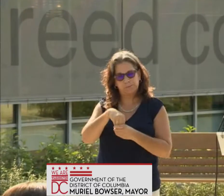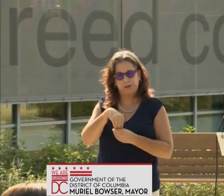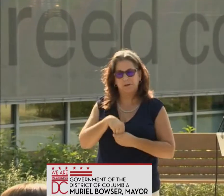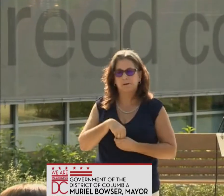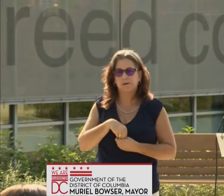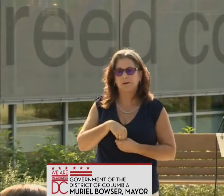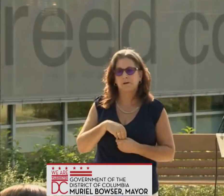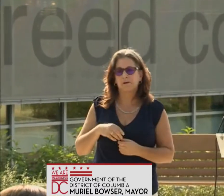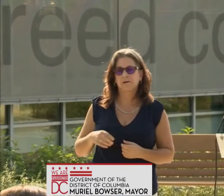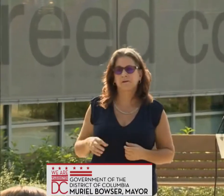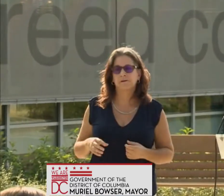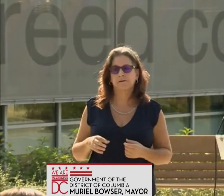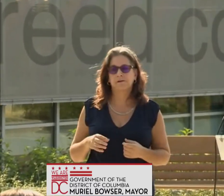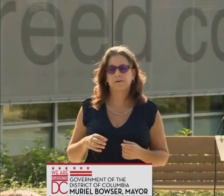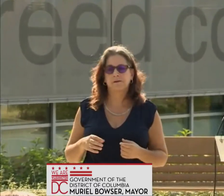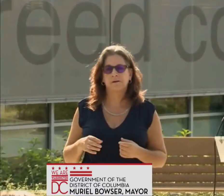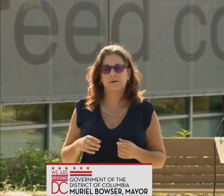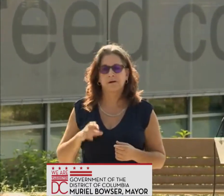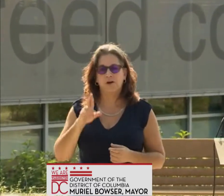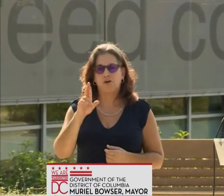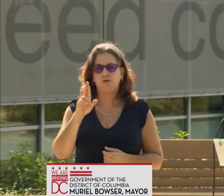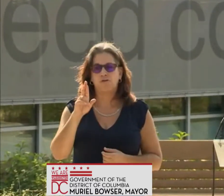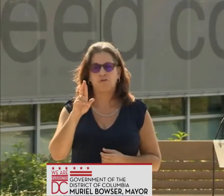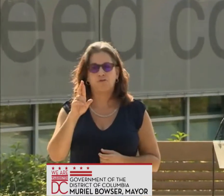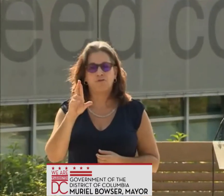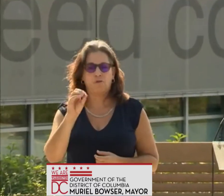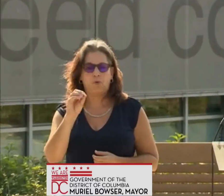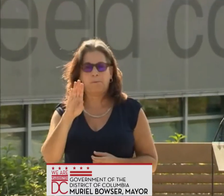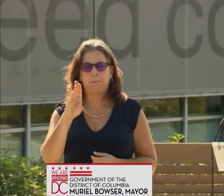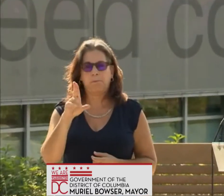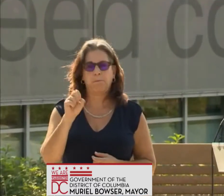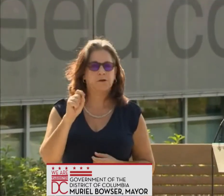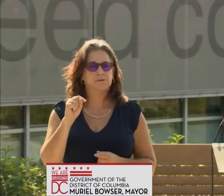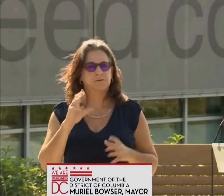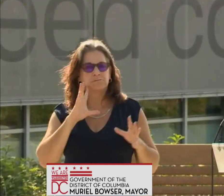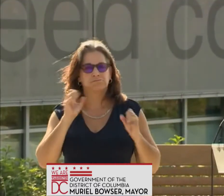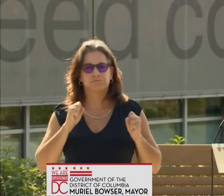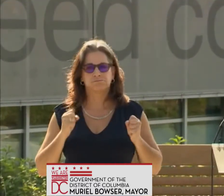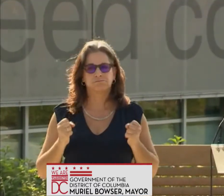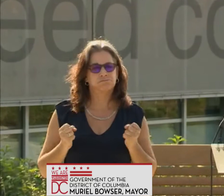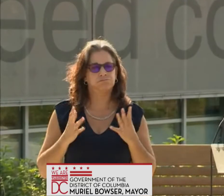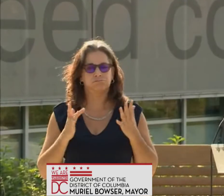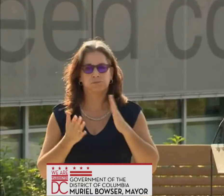reform efforts over the last 10 years so let me now and then we'll proceed over